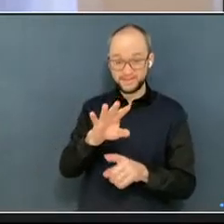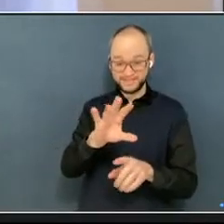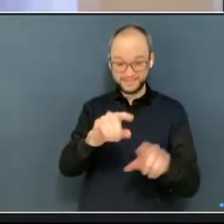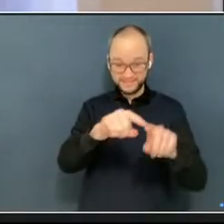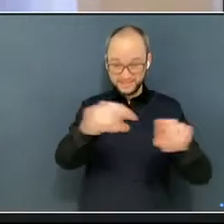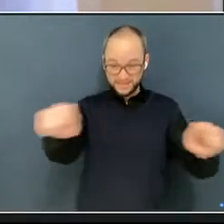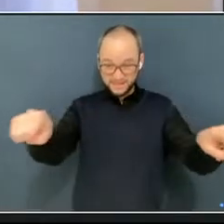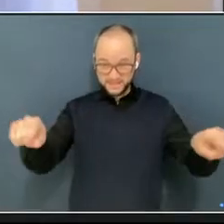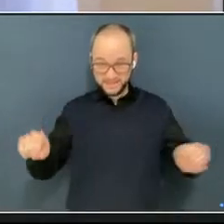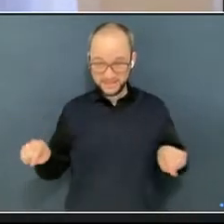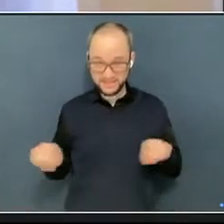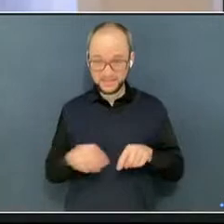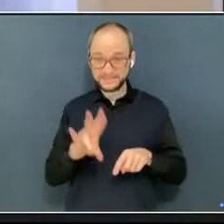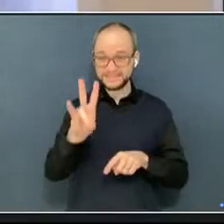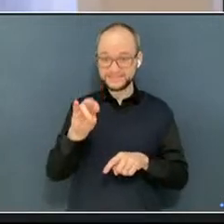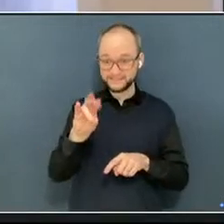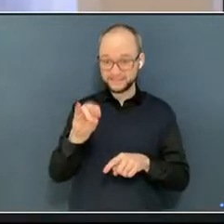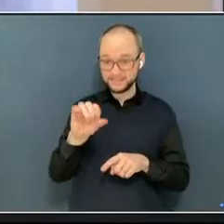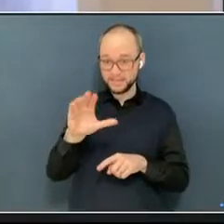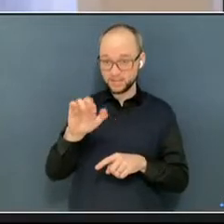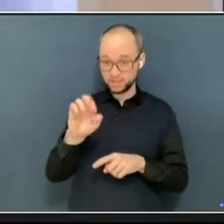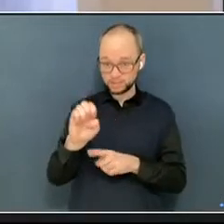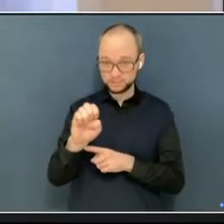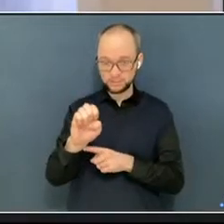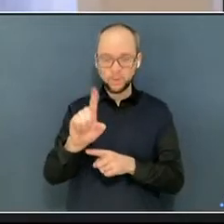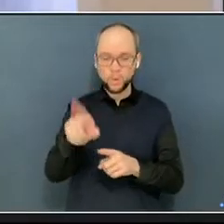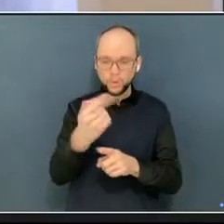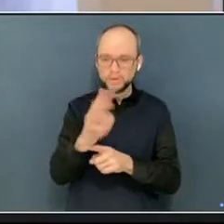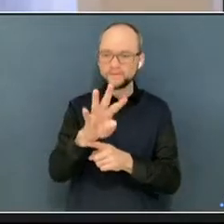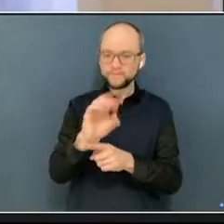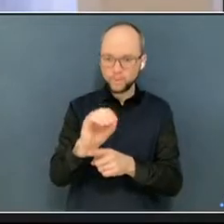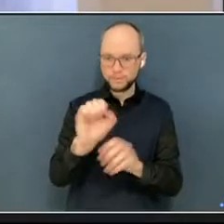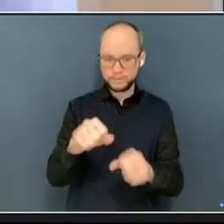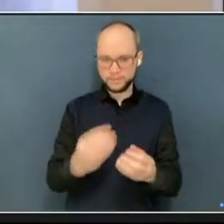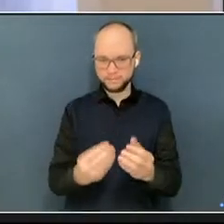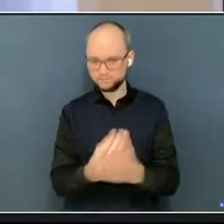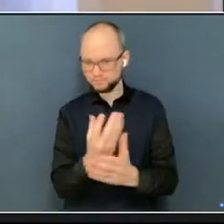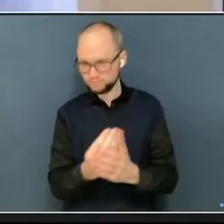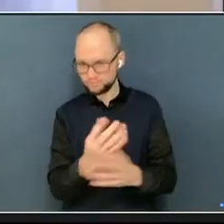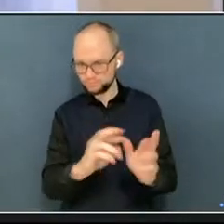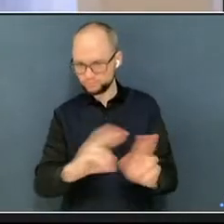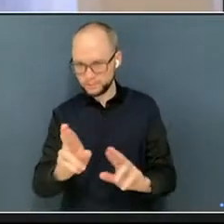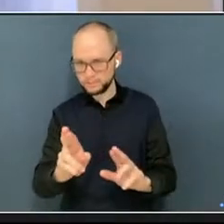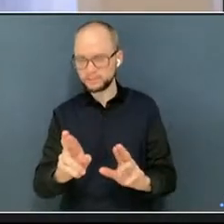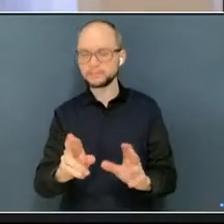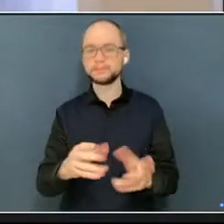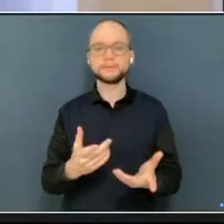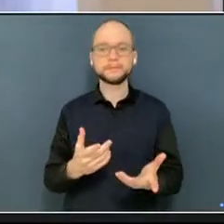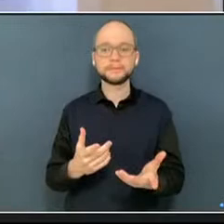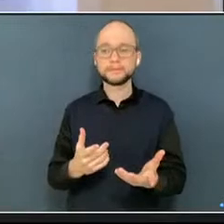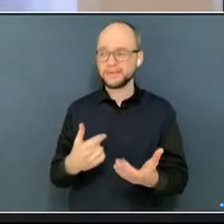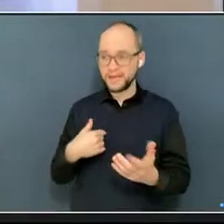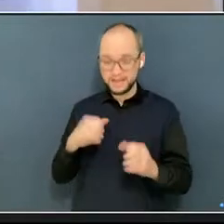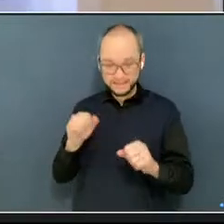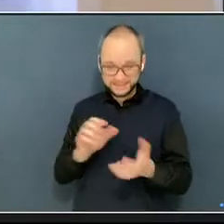one time and no fruit on it. I do everything I can. I plow the fields. I fertilize them.